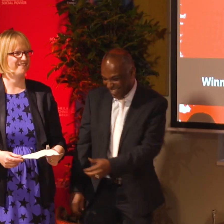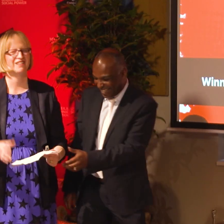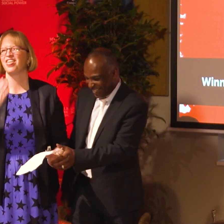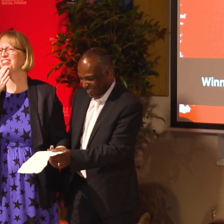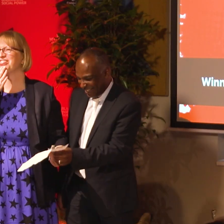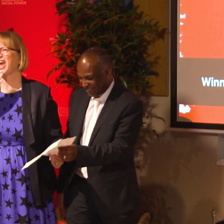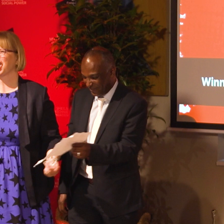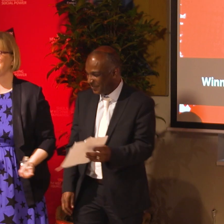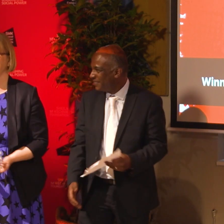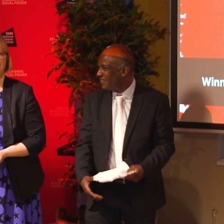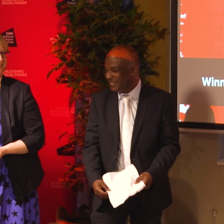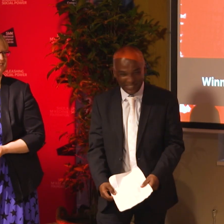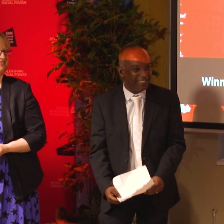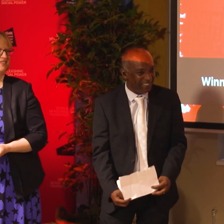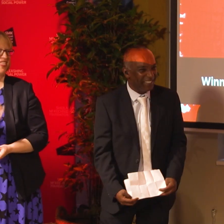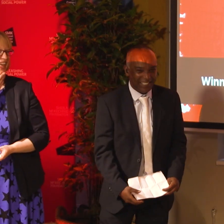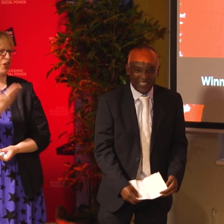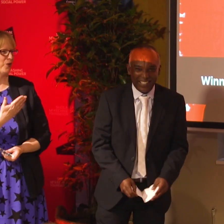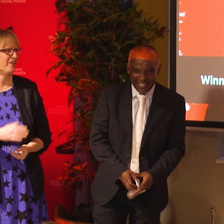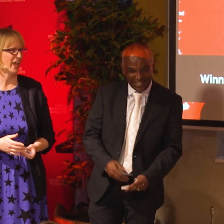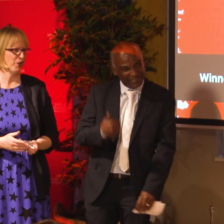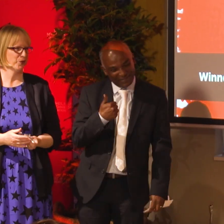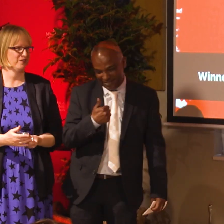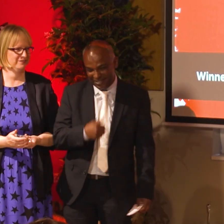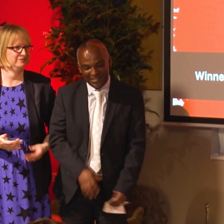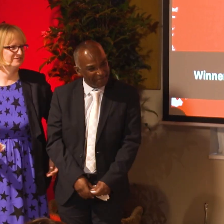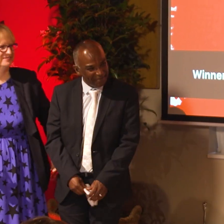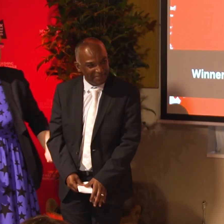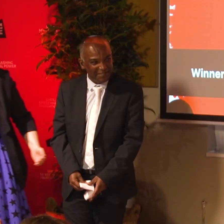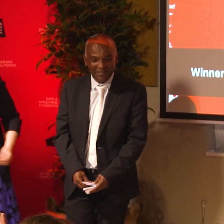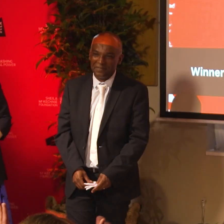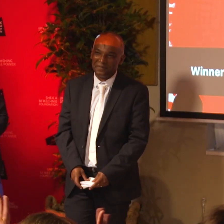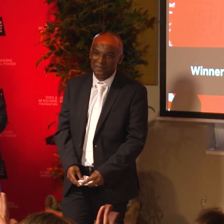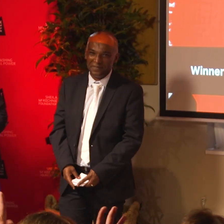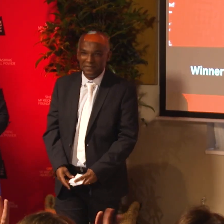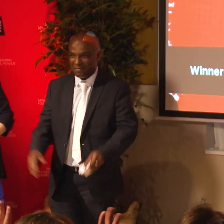Thank you so much. Thank you. Thank you so much. Thank you.